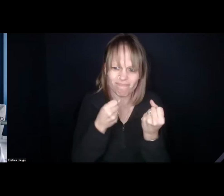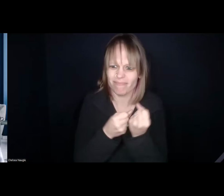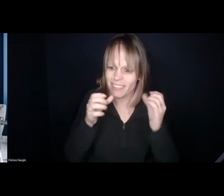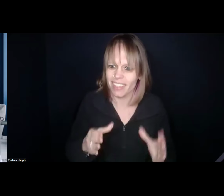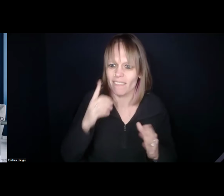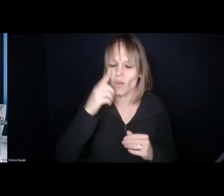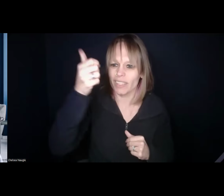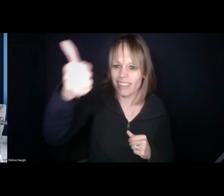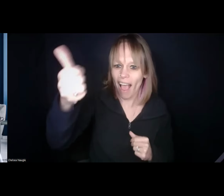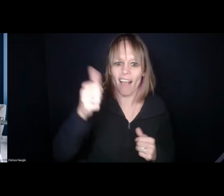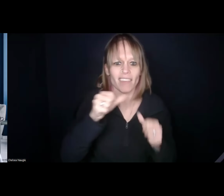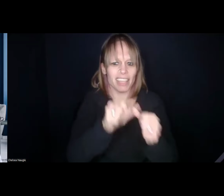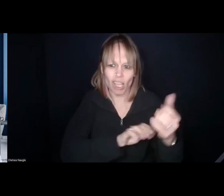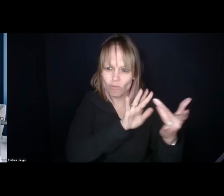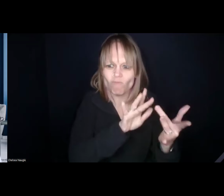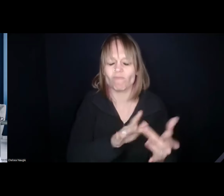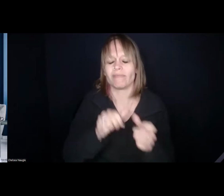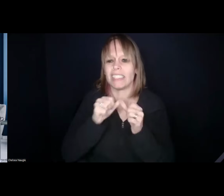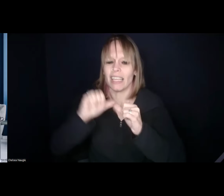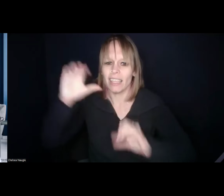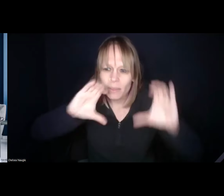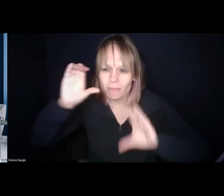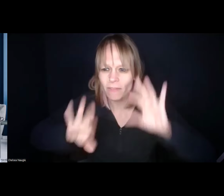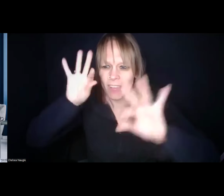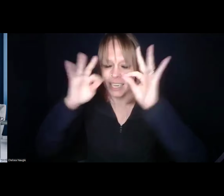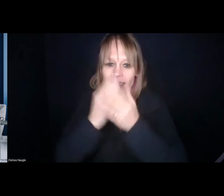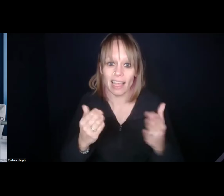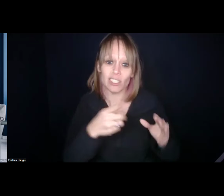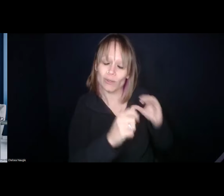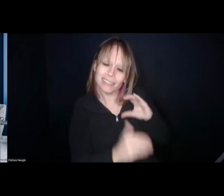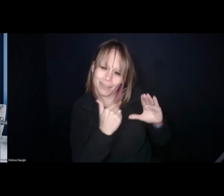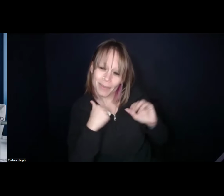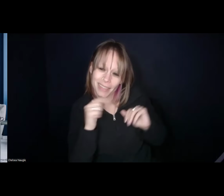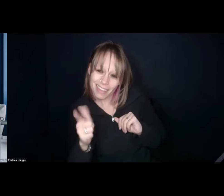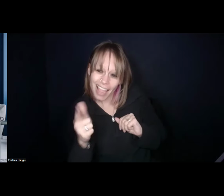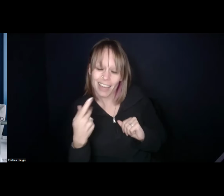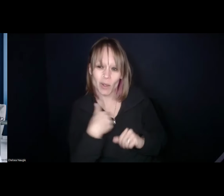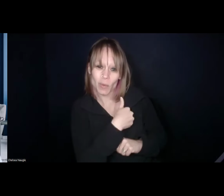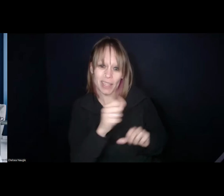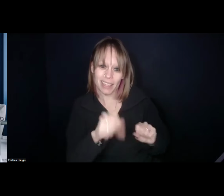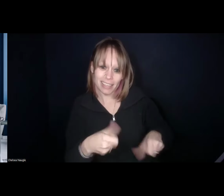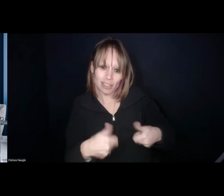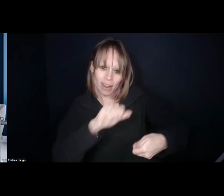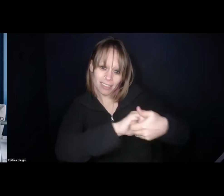reaching out, keep finding things, and if nothing else, you could always email me later and we could try to work together because I know people at